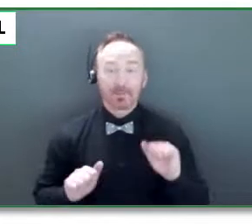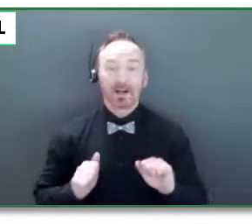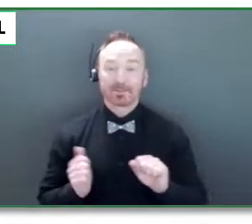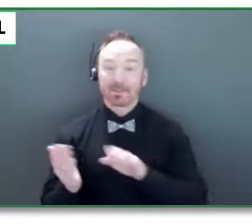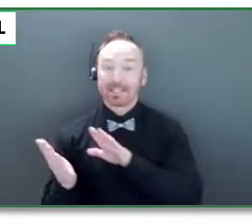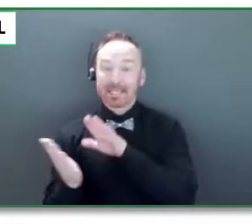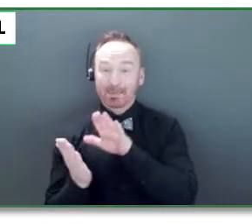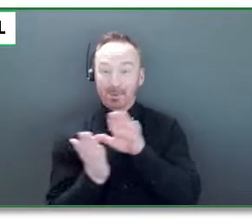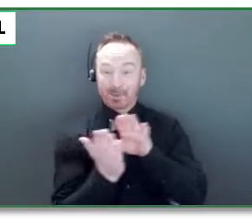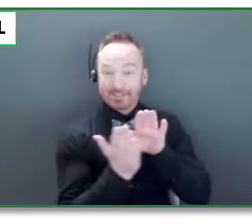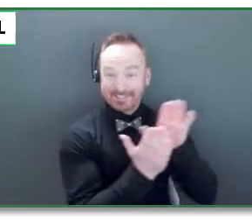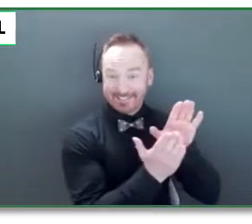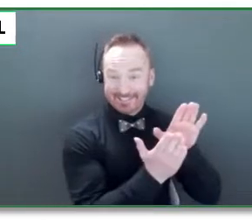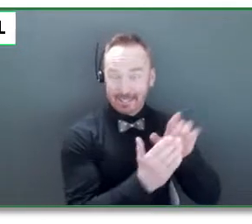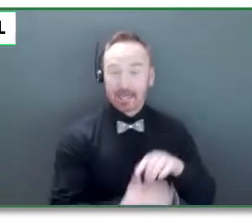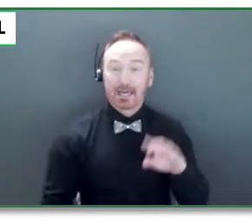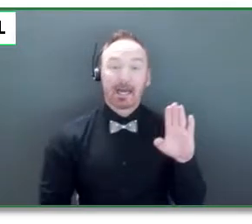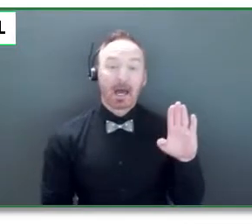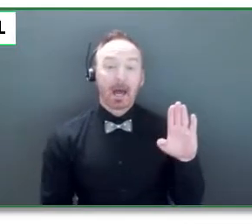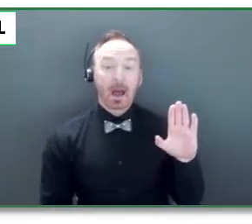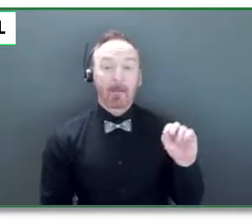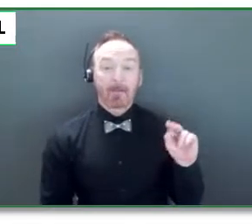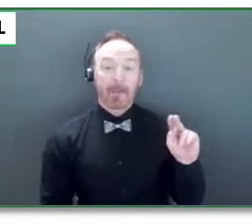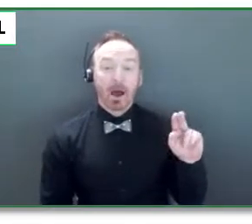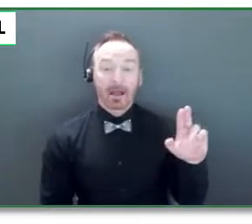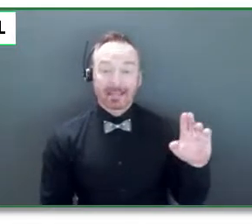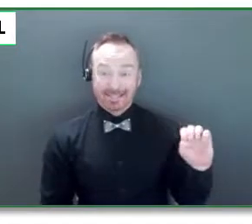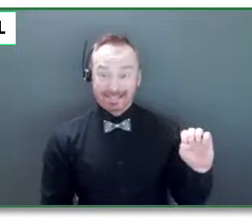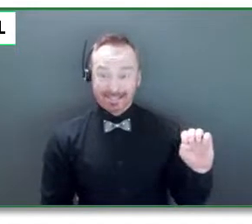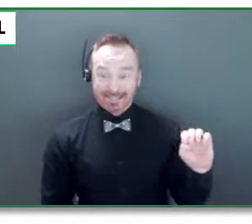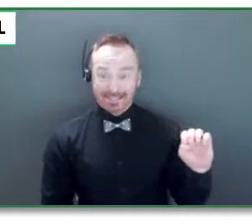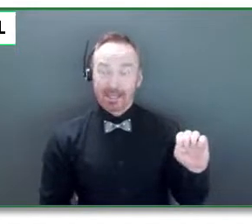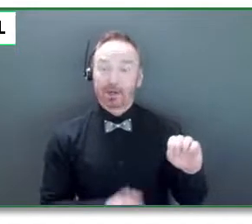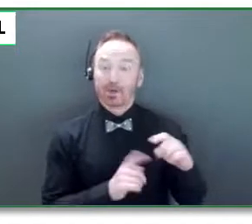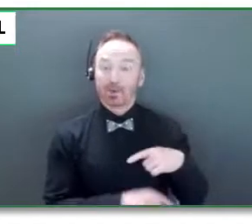a bit earlier has been a reference for me for years. I know that Simon Darcy